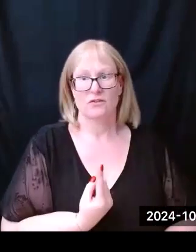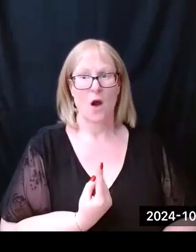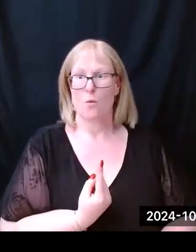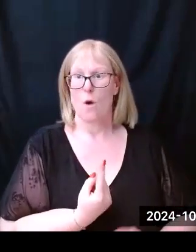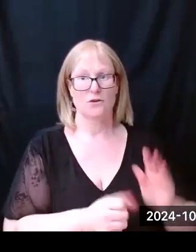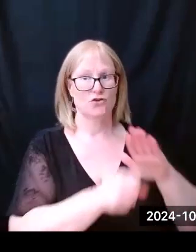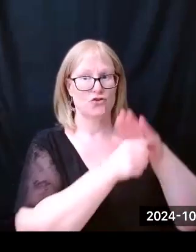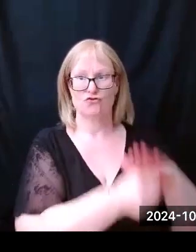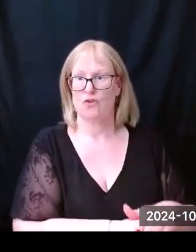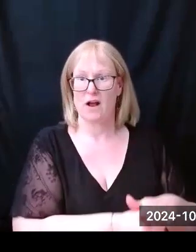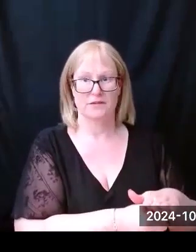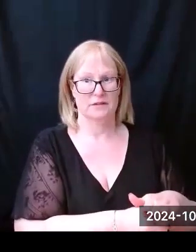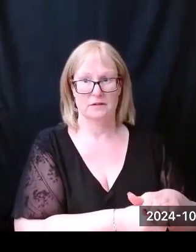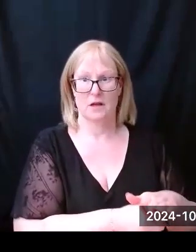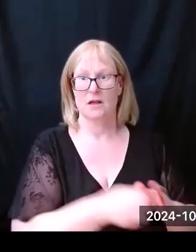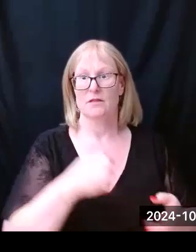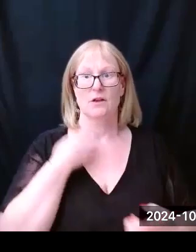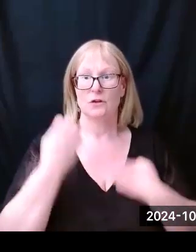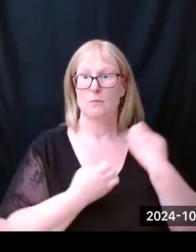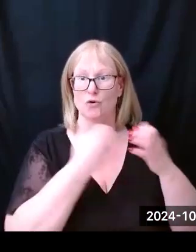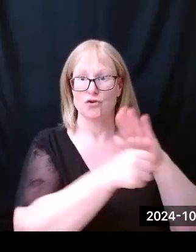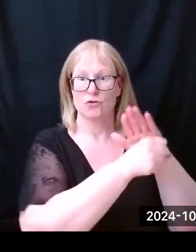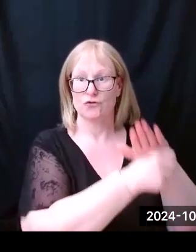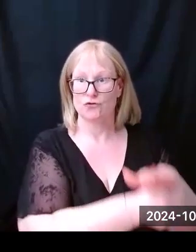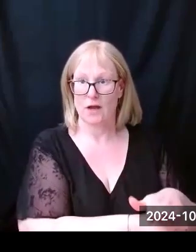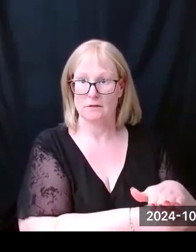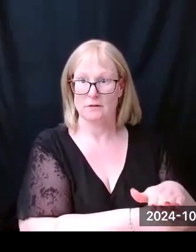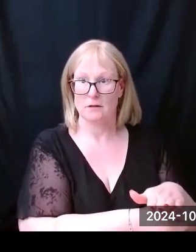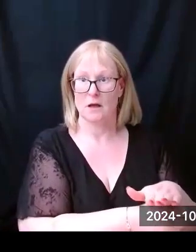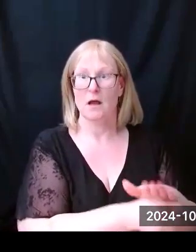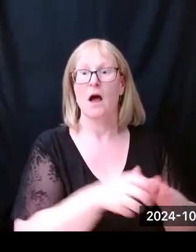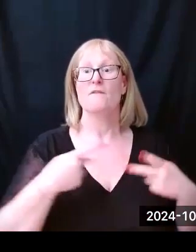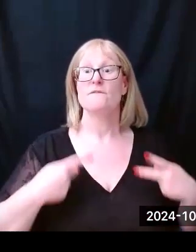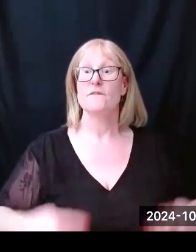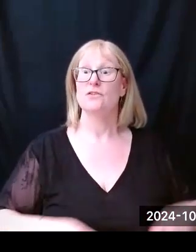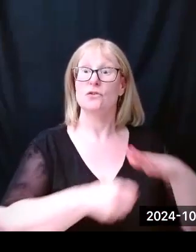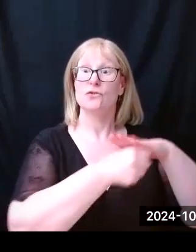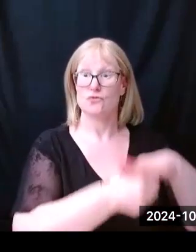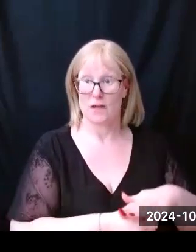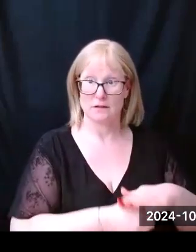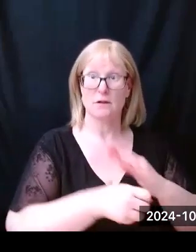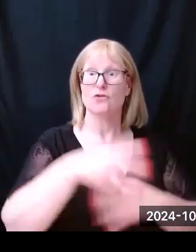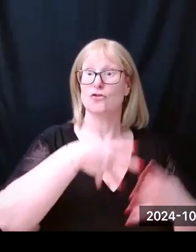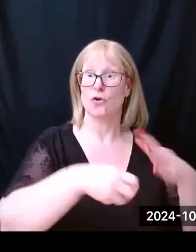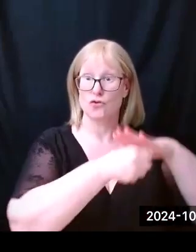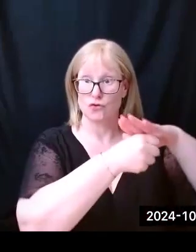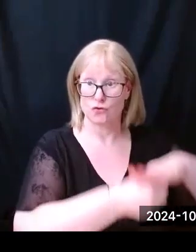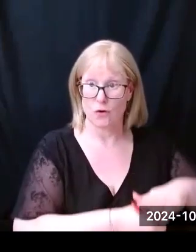There's emotional stress, physical stress, social stress, cognitive stress. Math